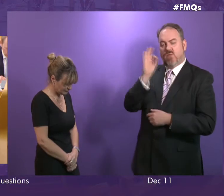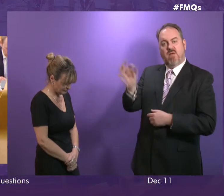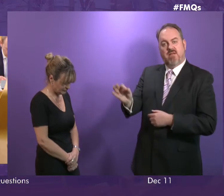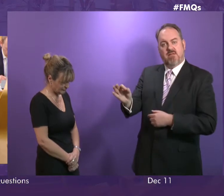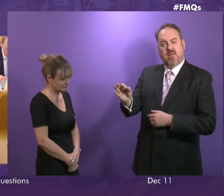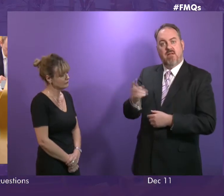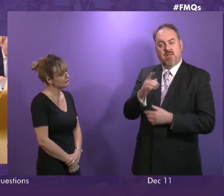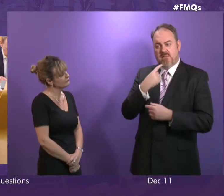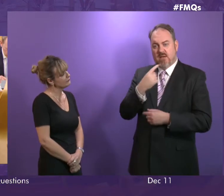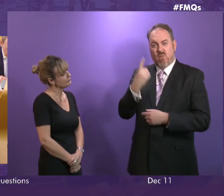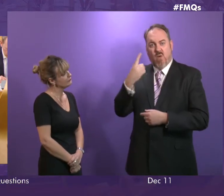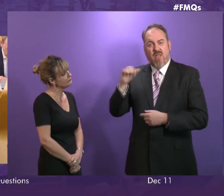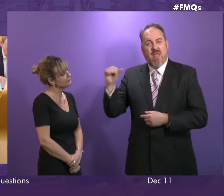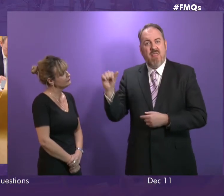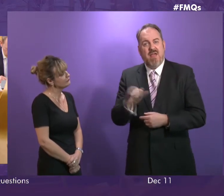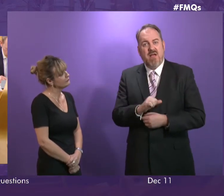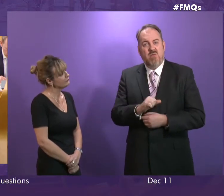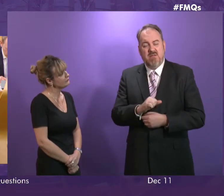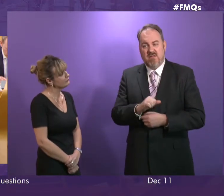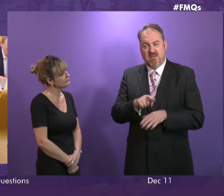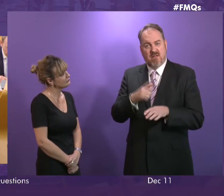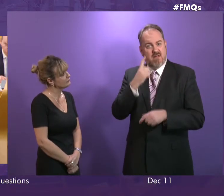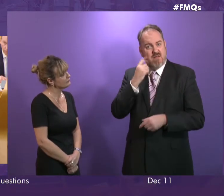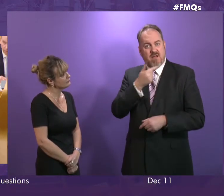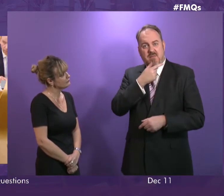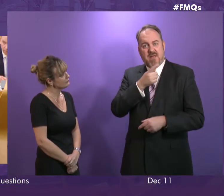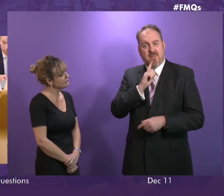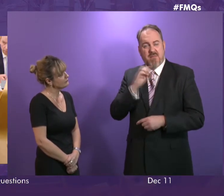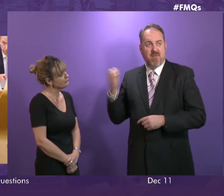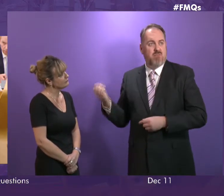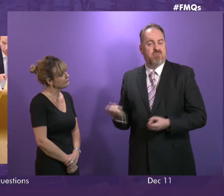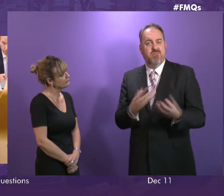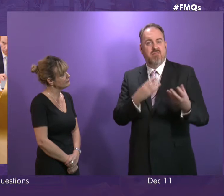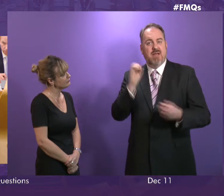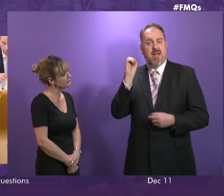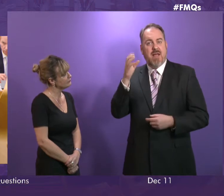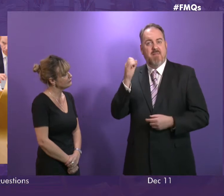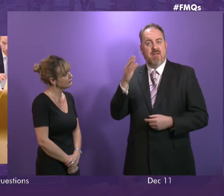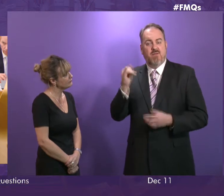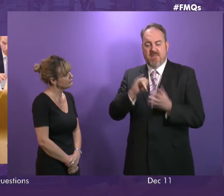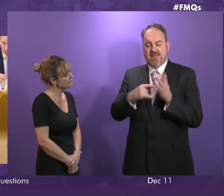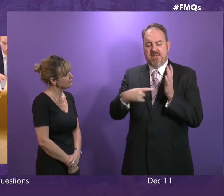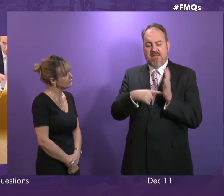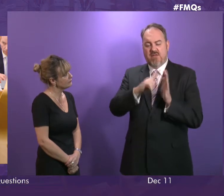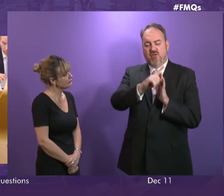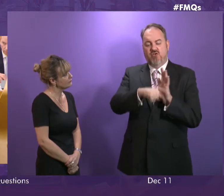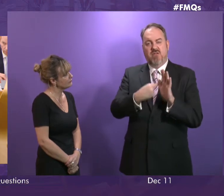youngsters have been taken by ambulance to the Royal hospital for sick children here in Edinburgh from St John’s hospital in Livingston because of the closure of the children’s